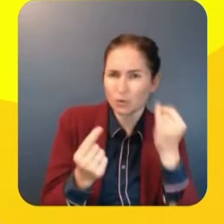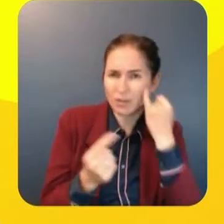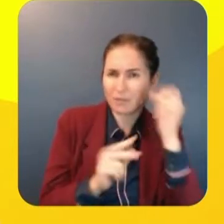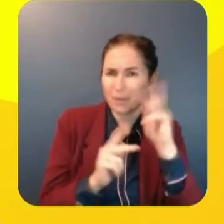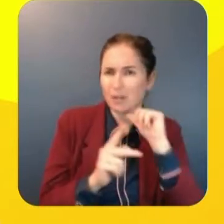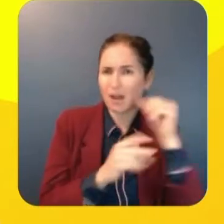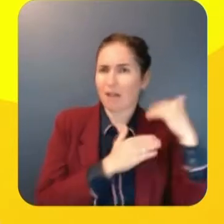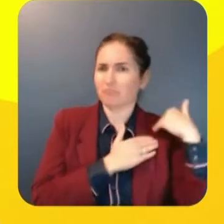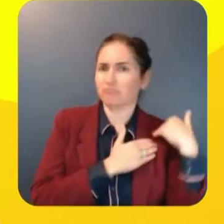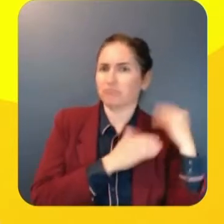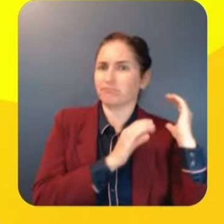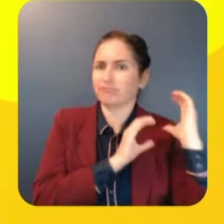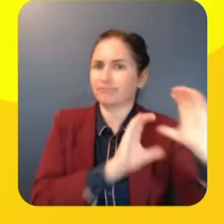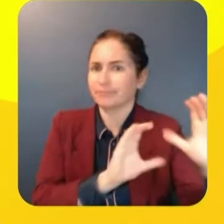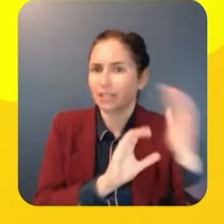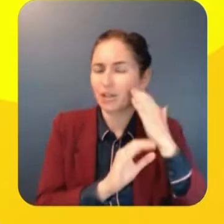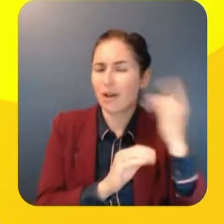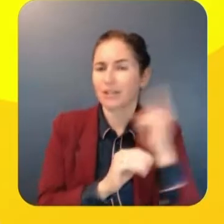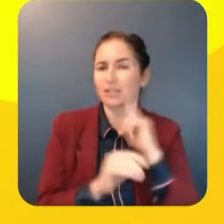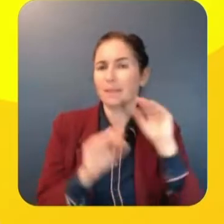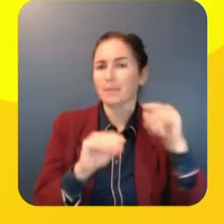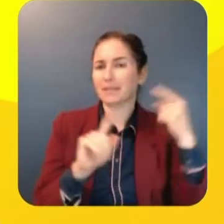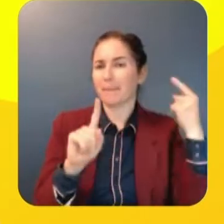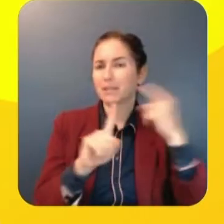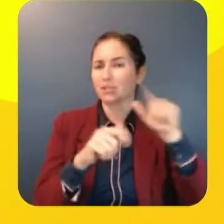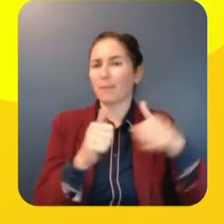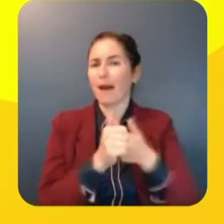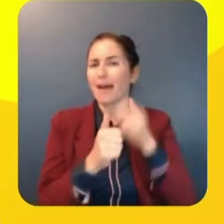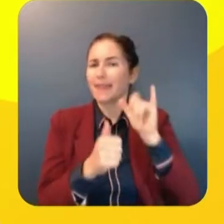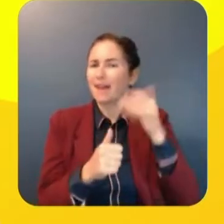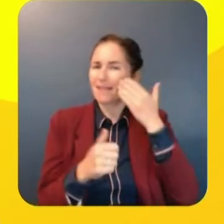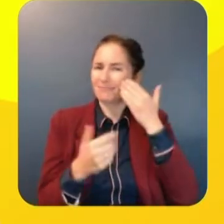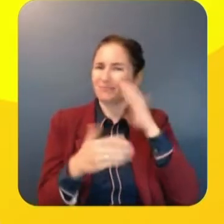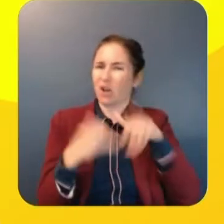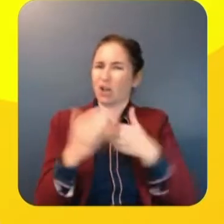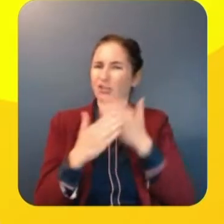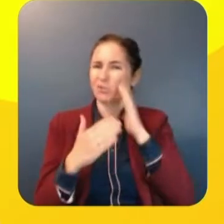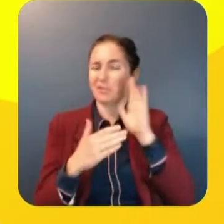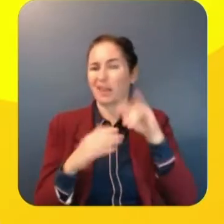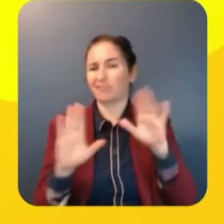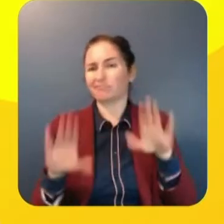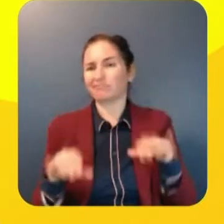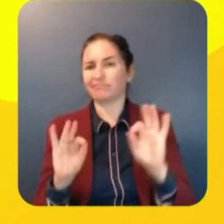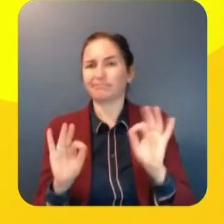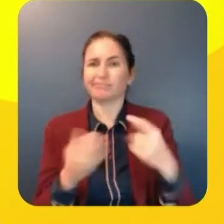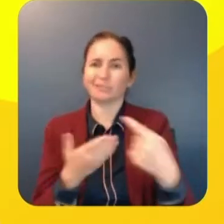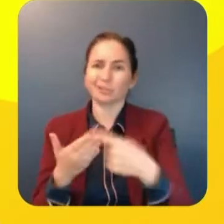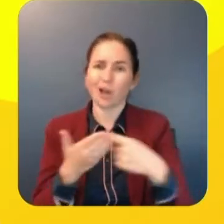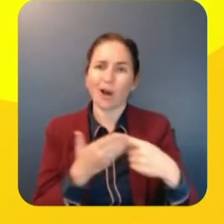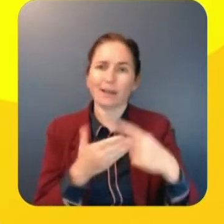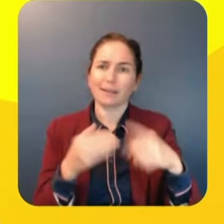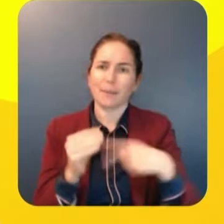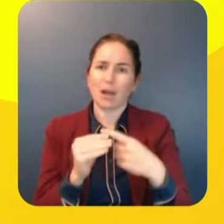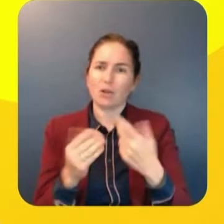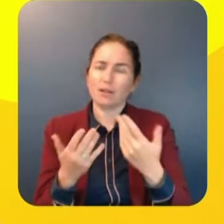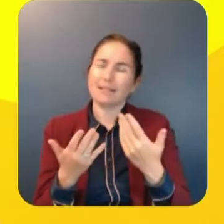put some kind of mission or narrative behind it, it will all just kind of be that moment of us talking. So, it's that piece of, I think, of when I look at the organizations